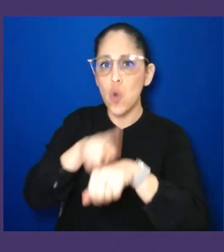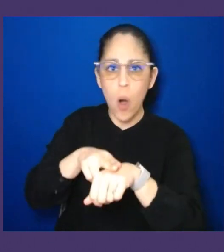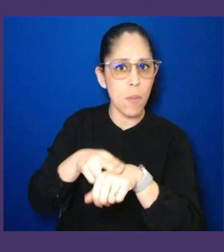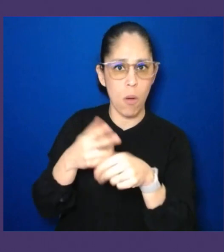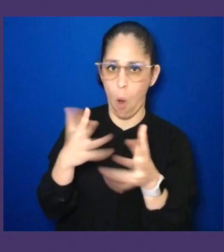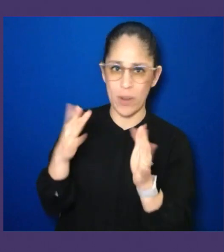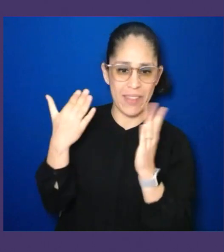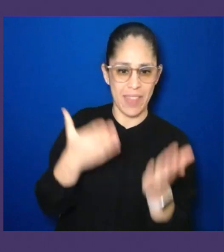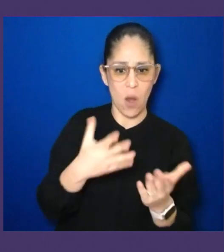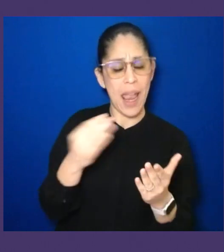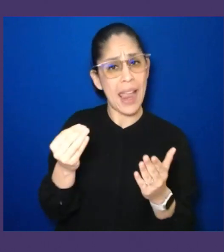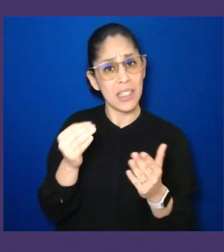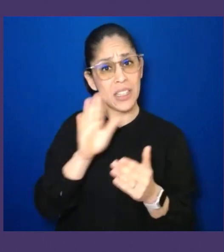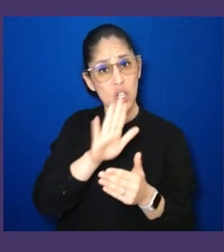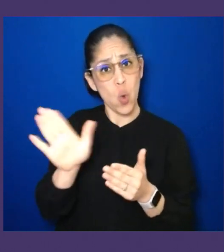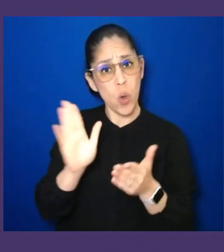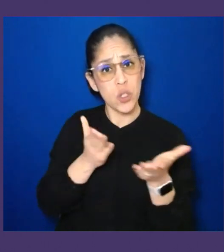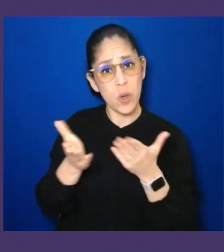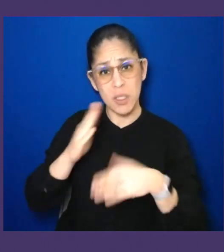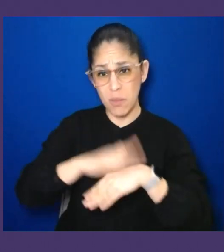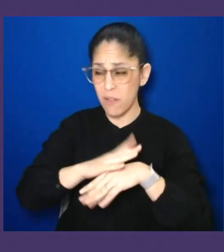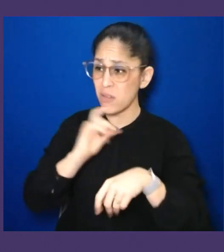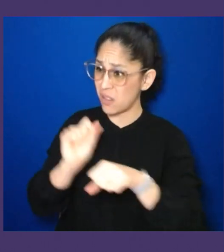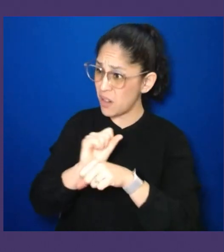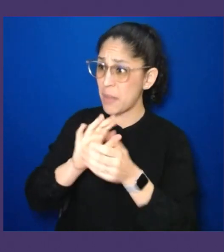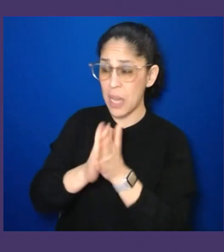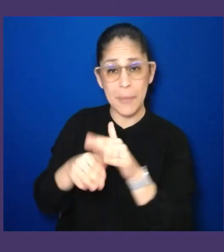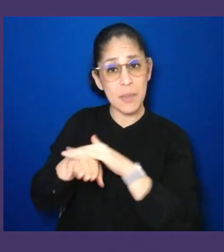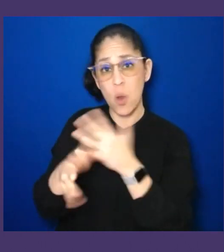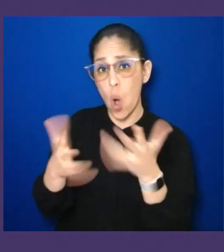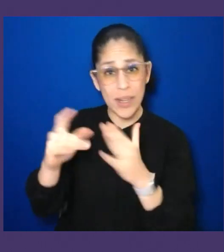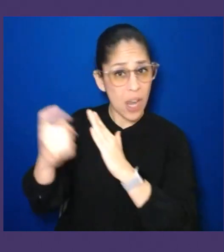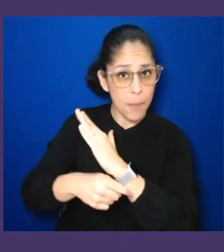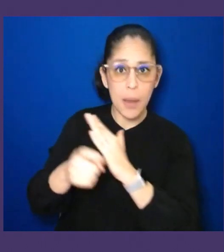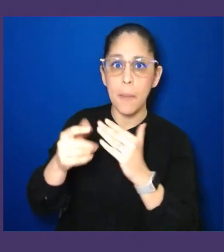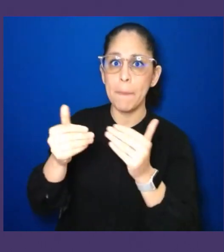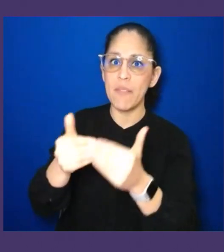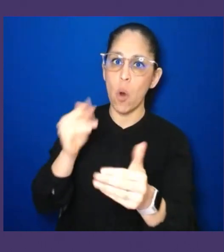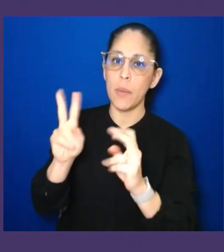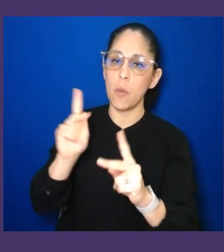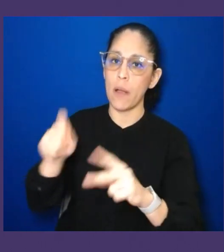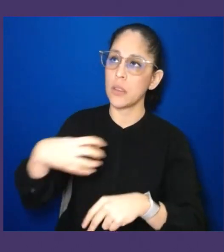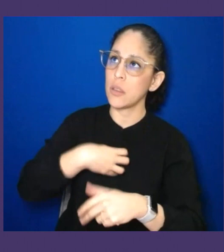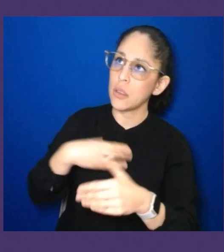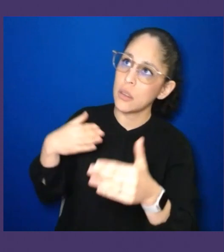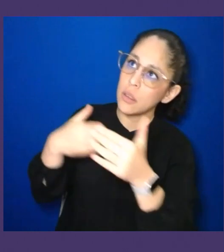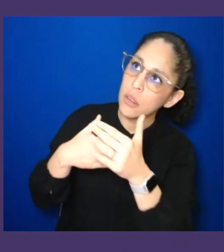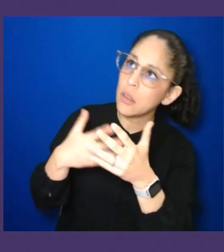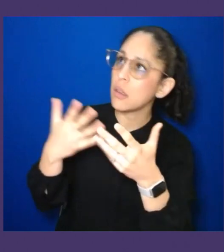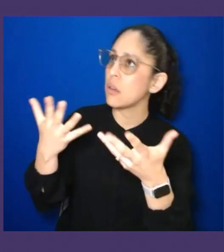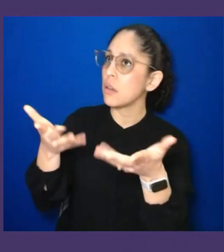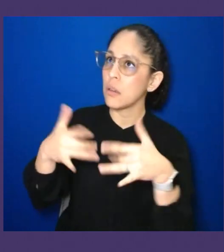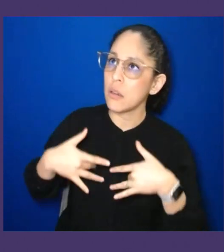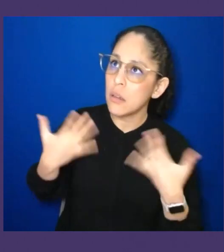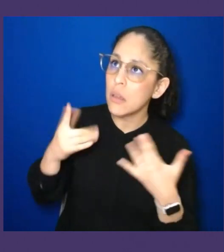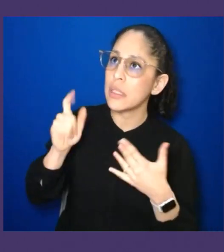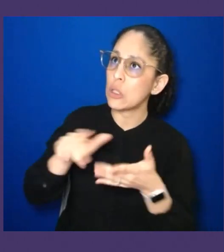accessible before anyone has to ask you to make them accessible. I think there is a really prominent role for